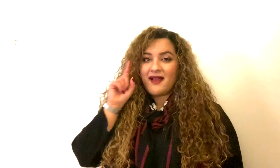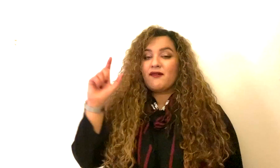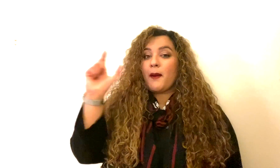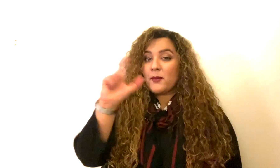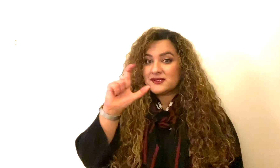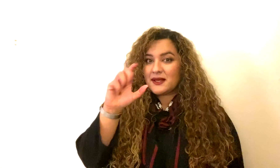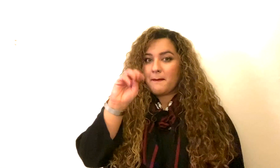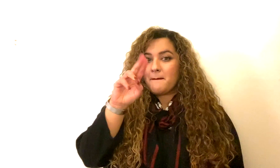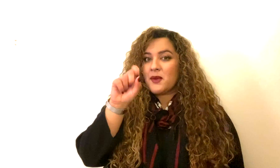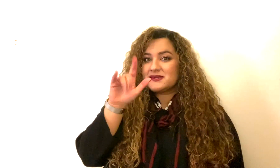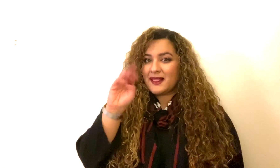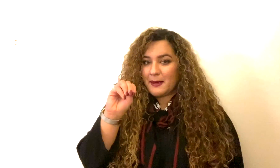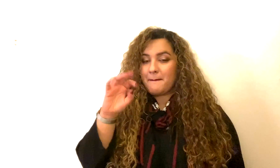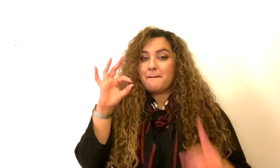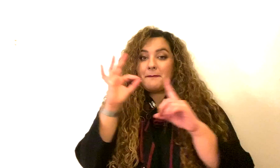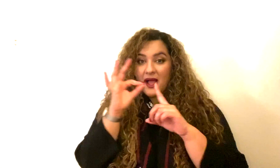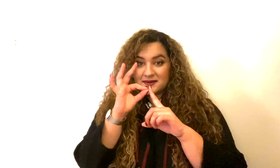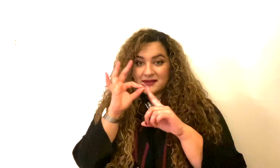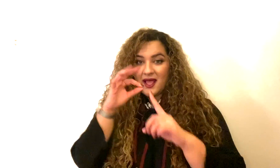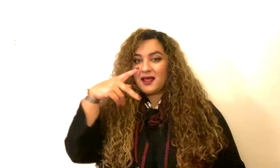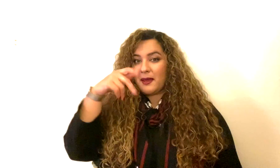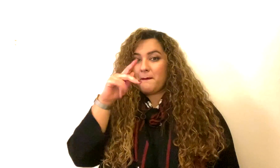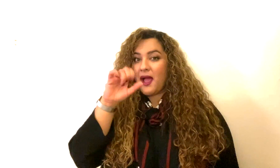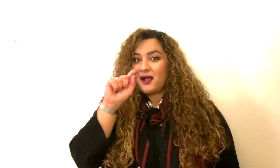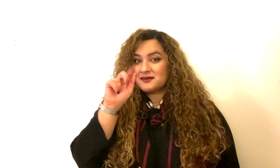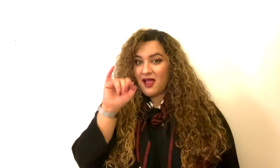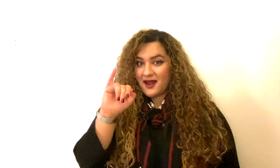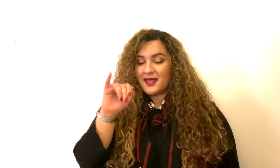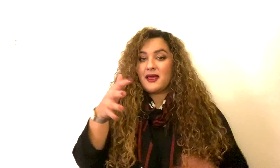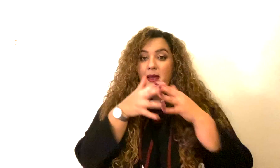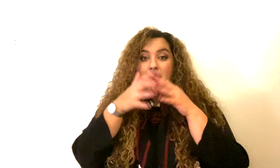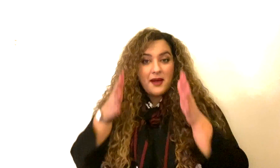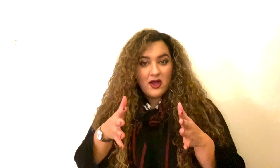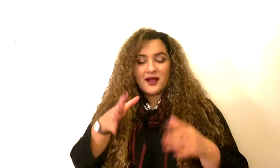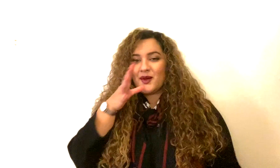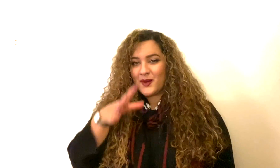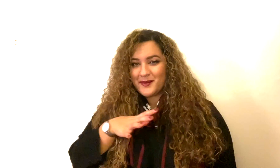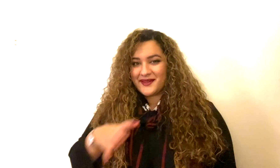Deaf Muslim Pakistani-American woman.